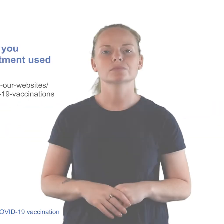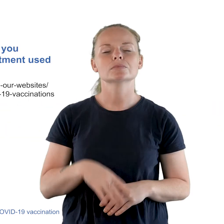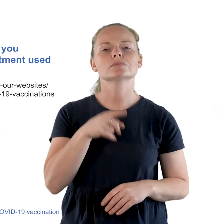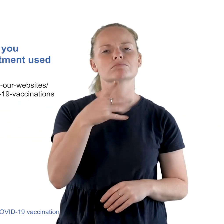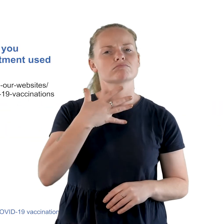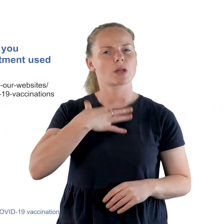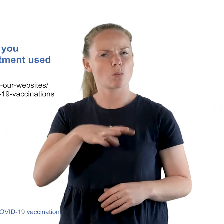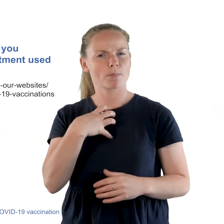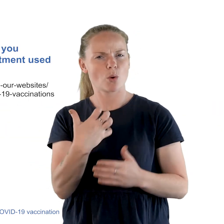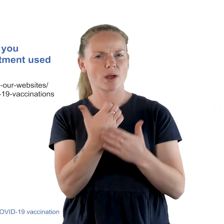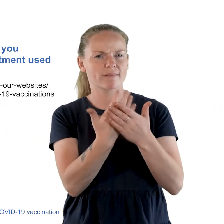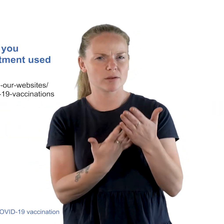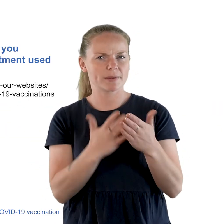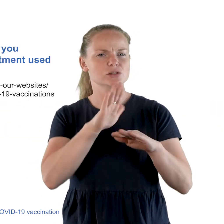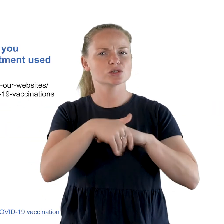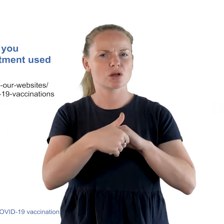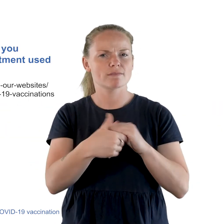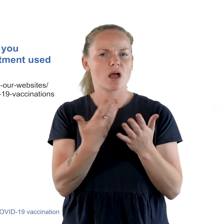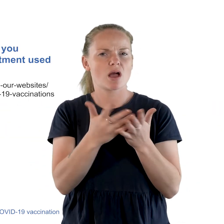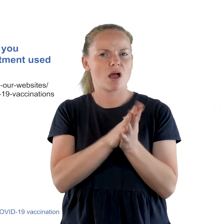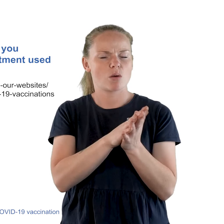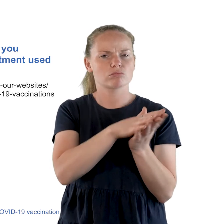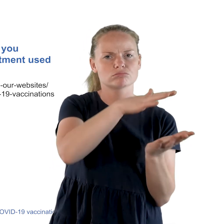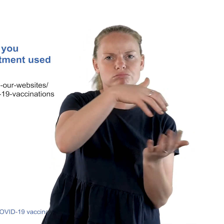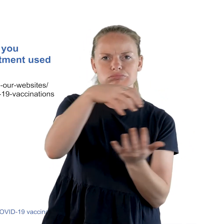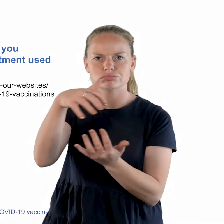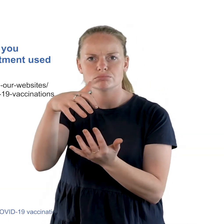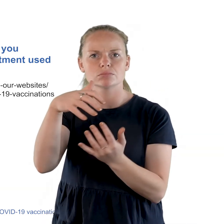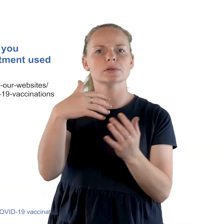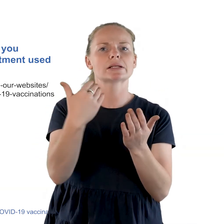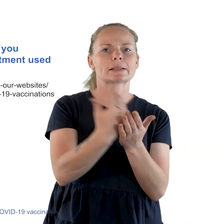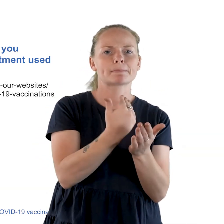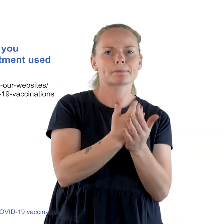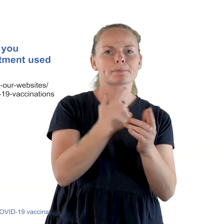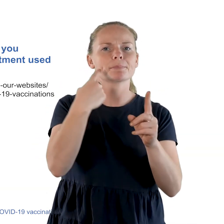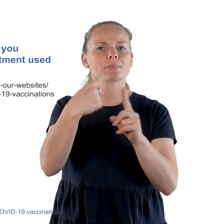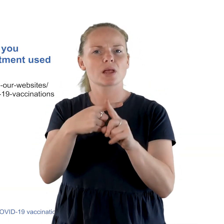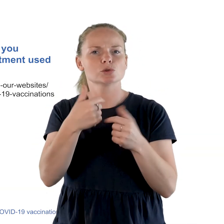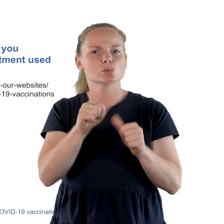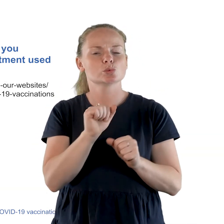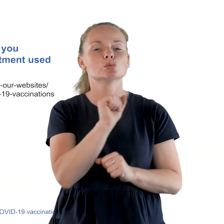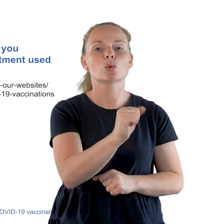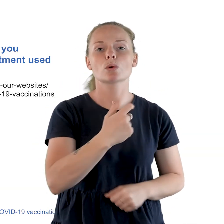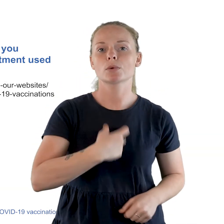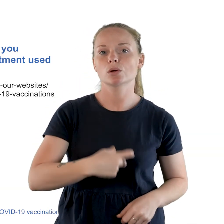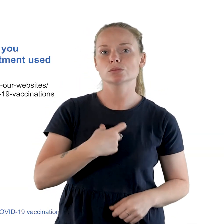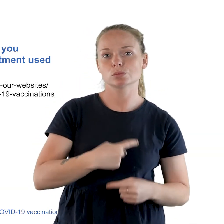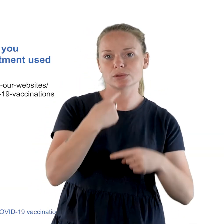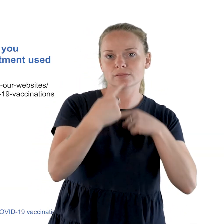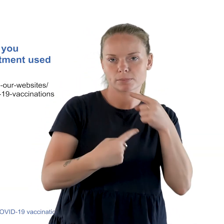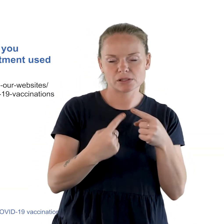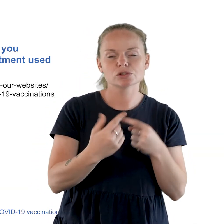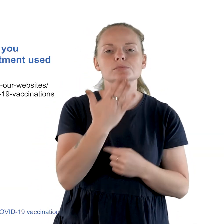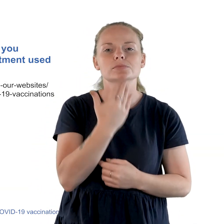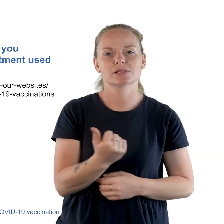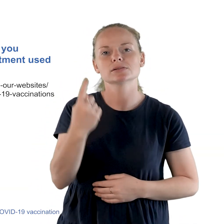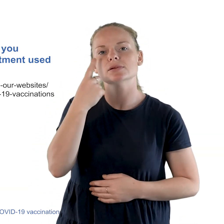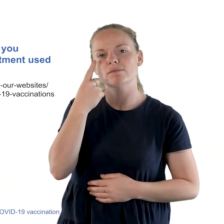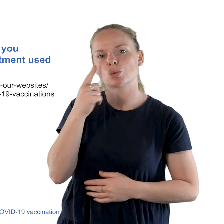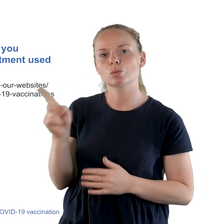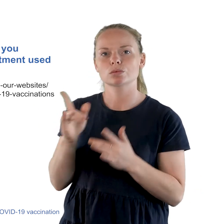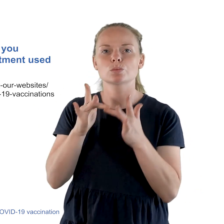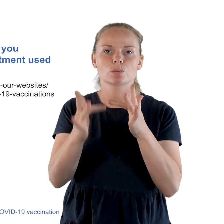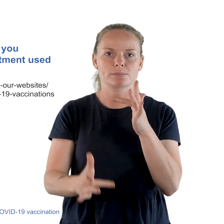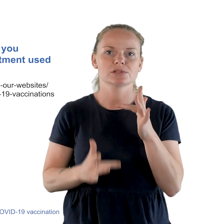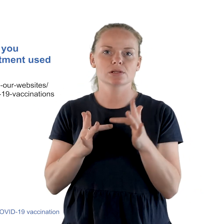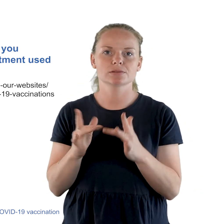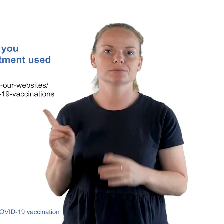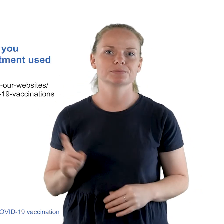For information on how your personal details are collected, stored and used, please visit: